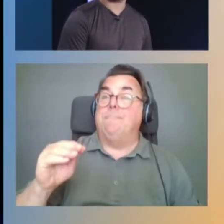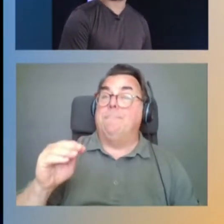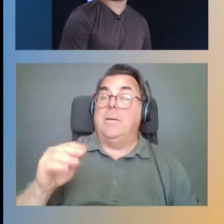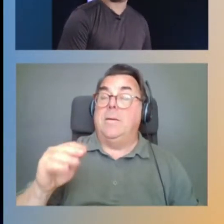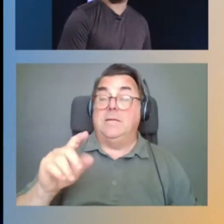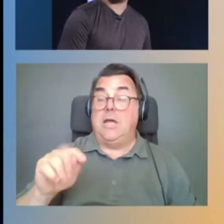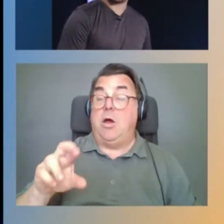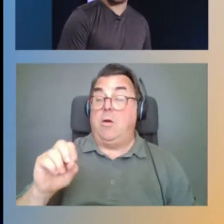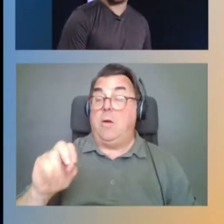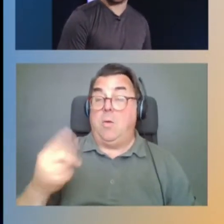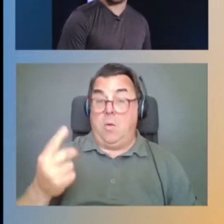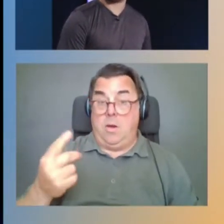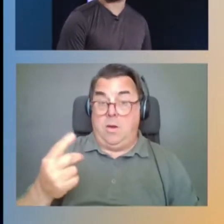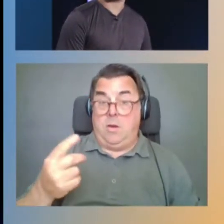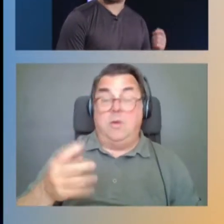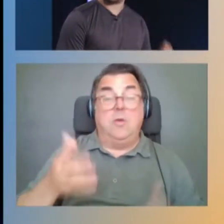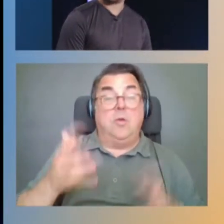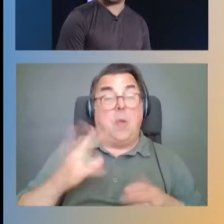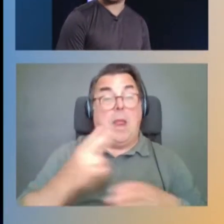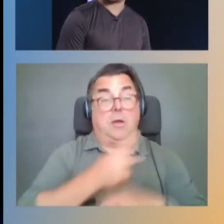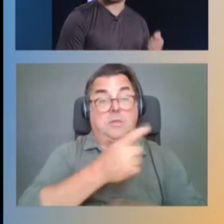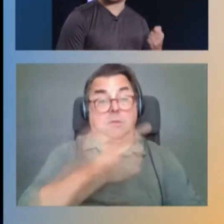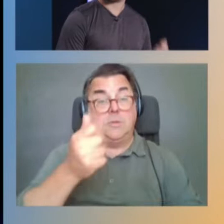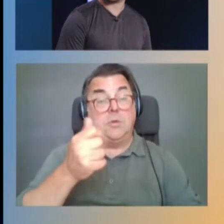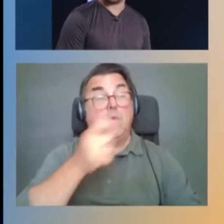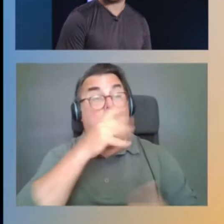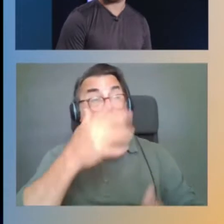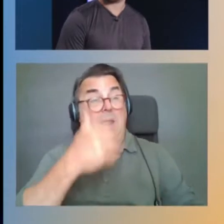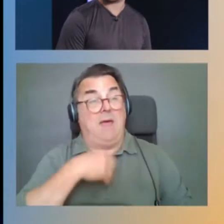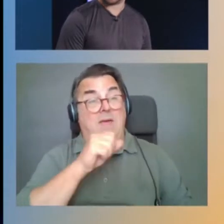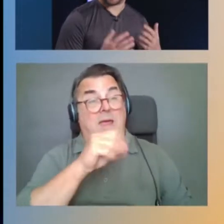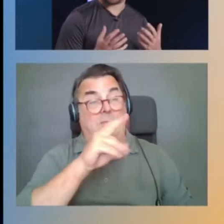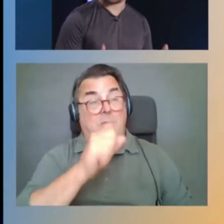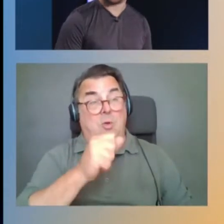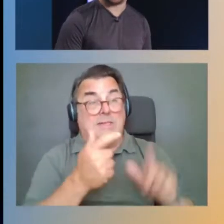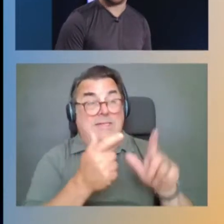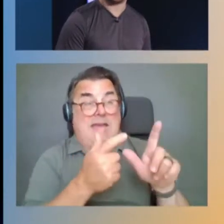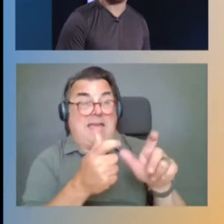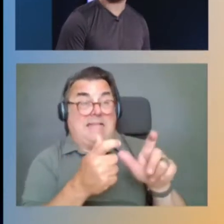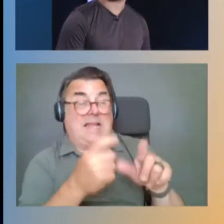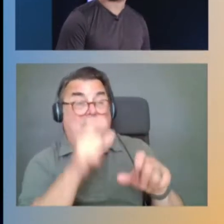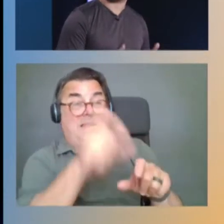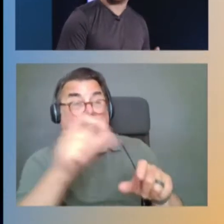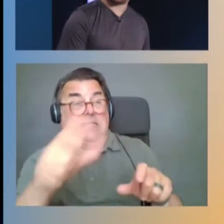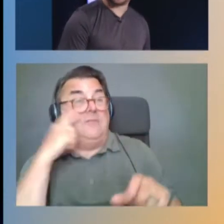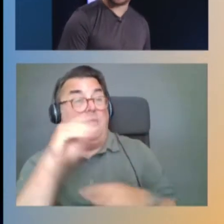to enable our customers with AWS accelerated instances for machine learning that are fast,